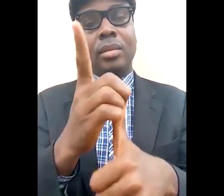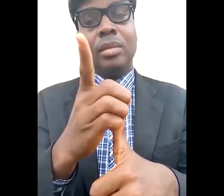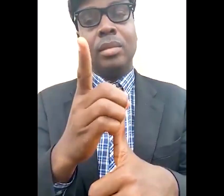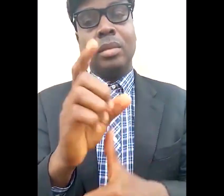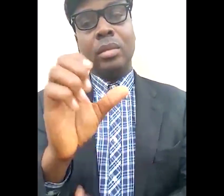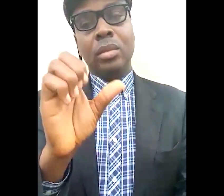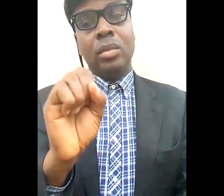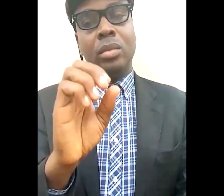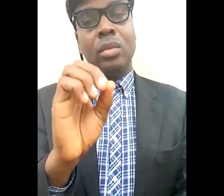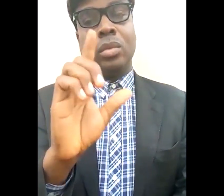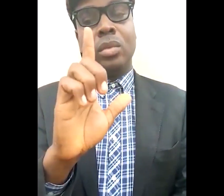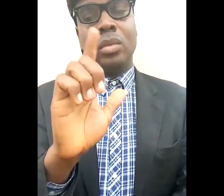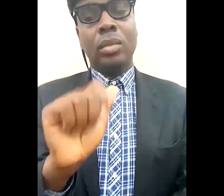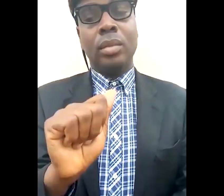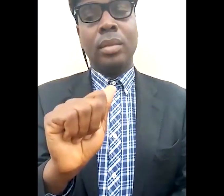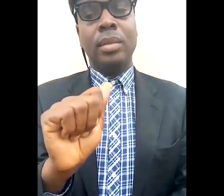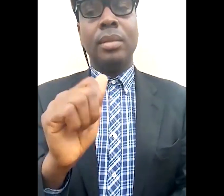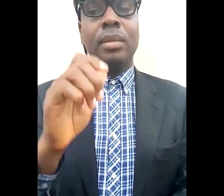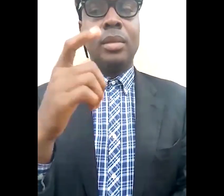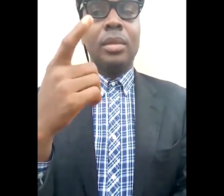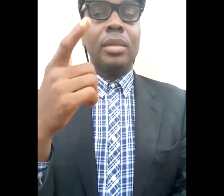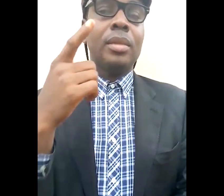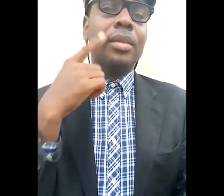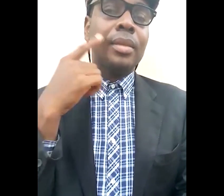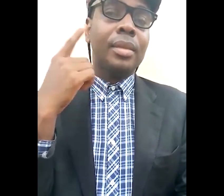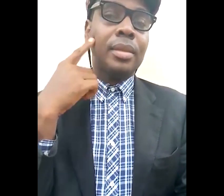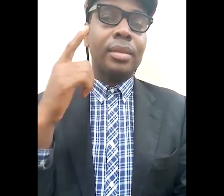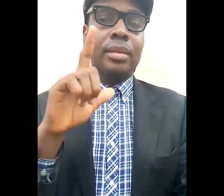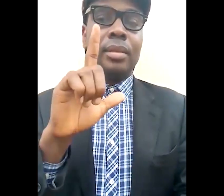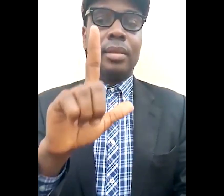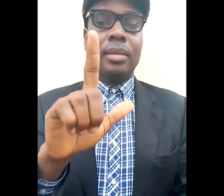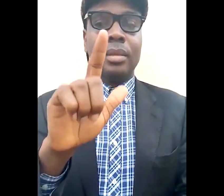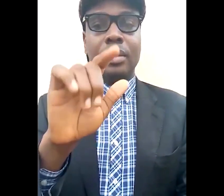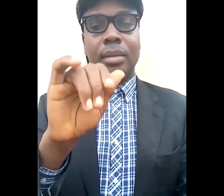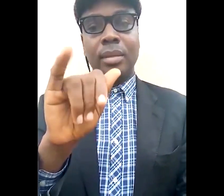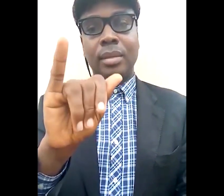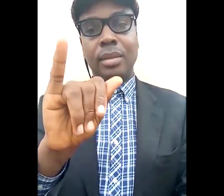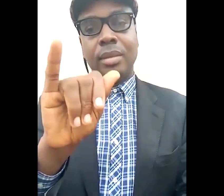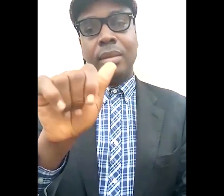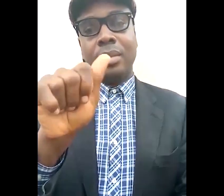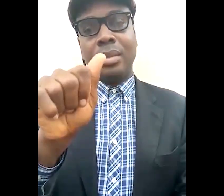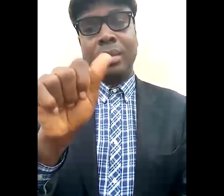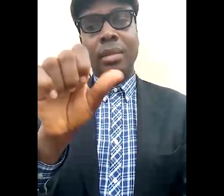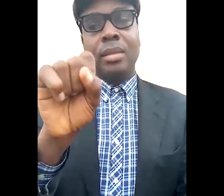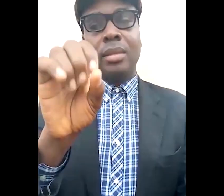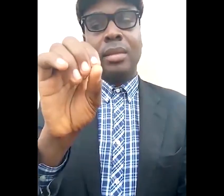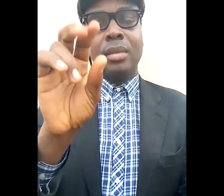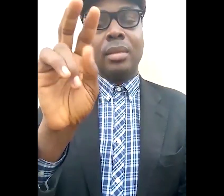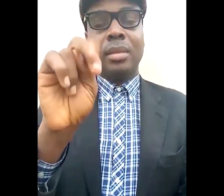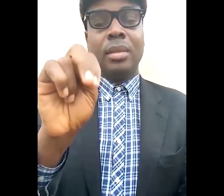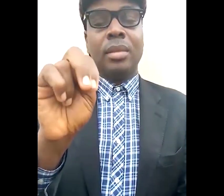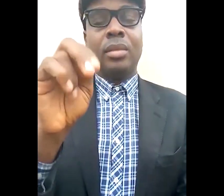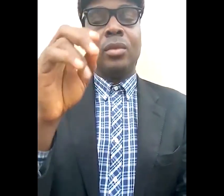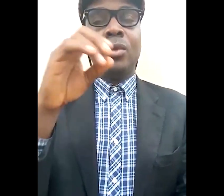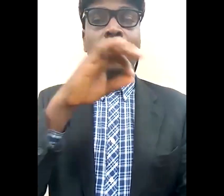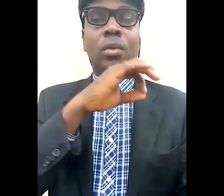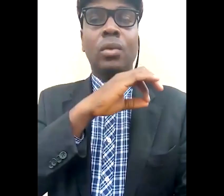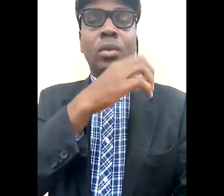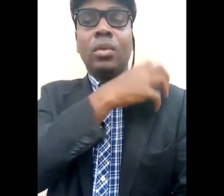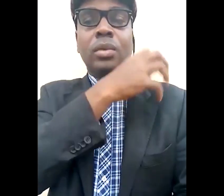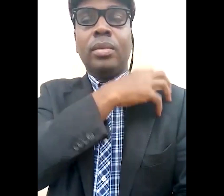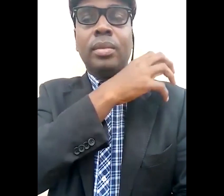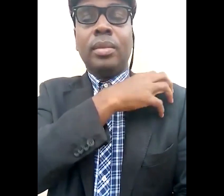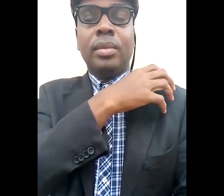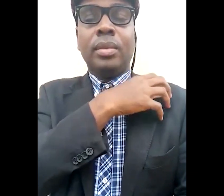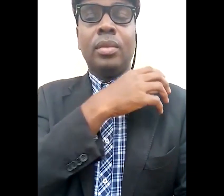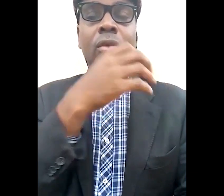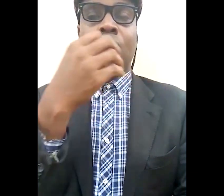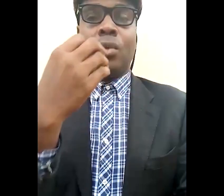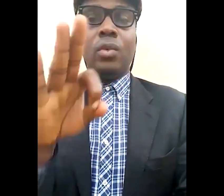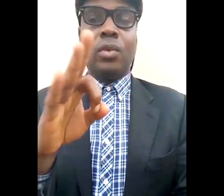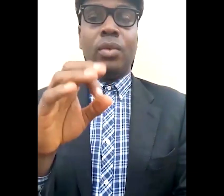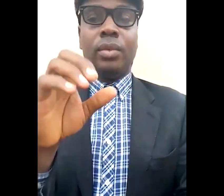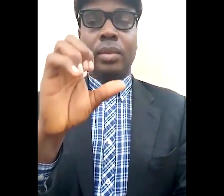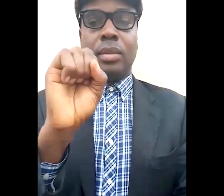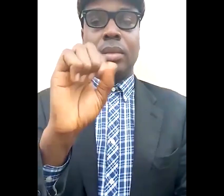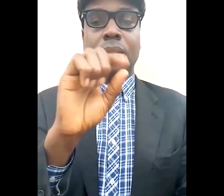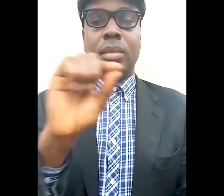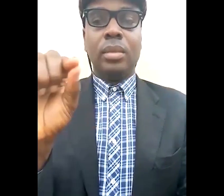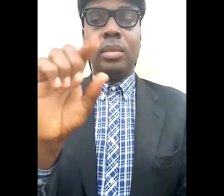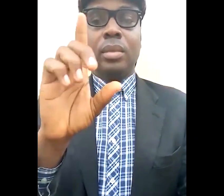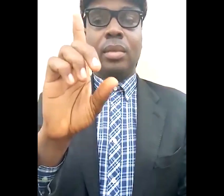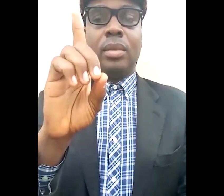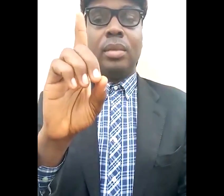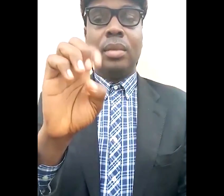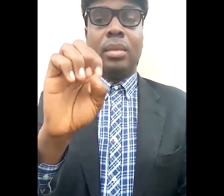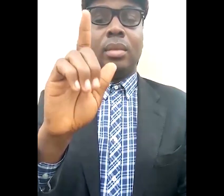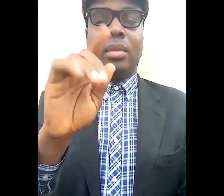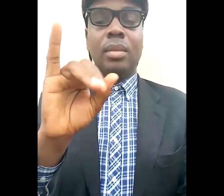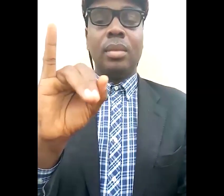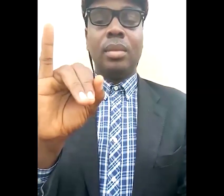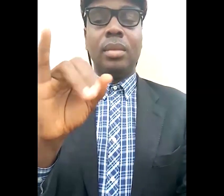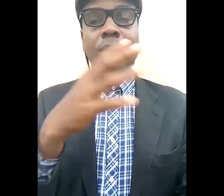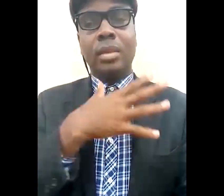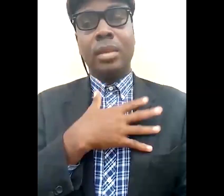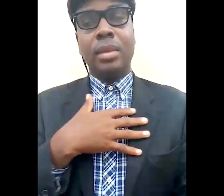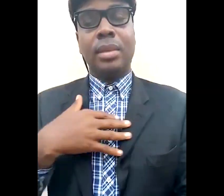I am Sola Aderibigbe, Deaf Liaison Officer for S-DELI and member, NNAD.